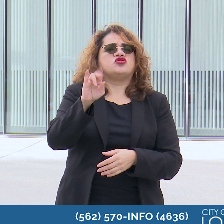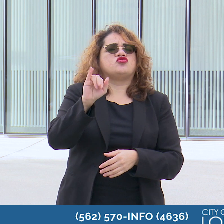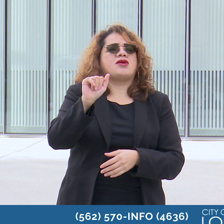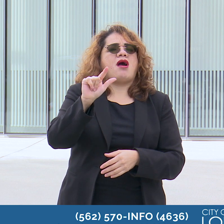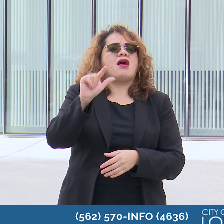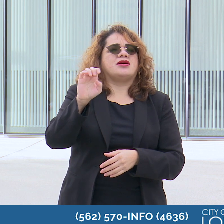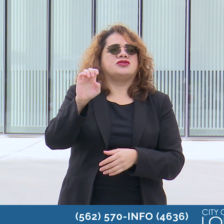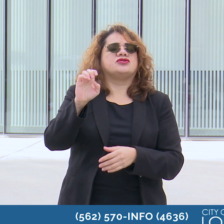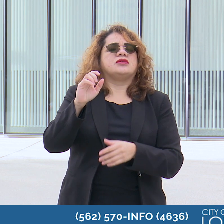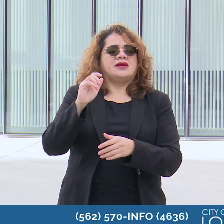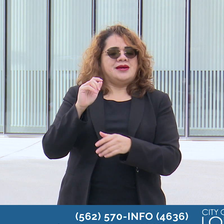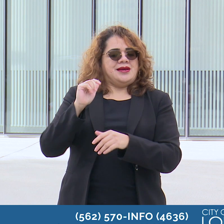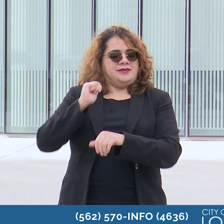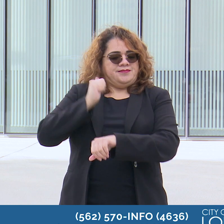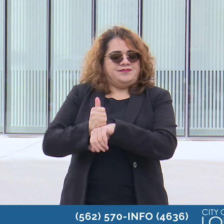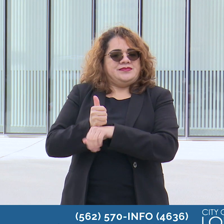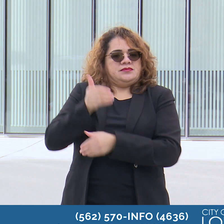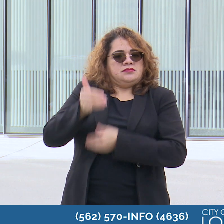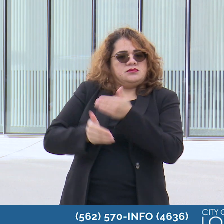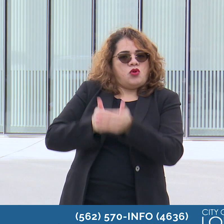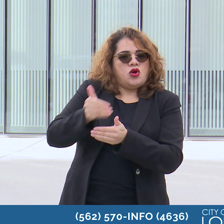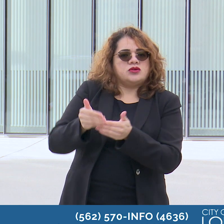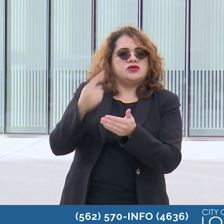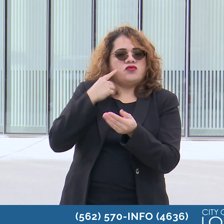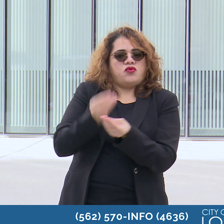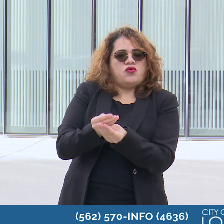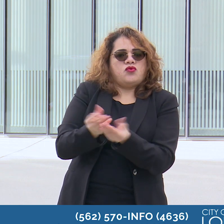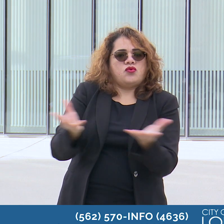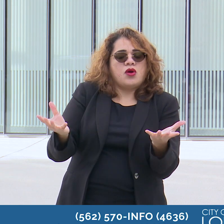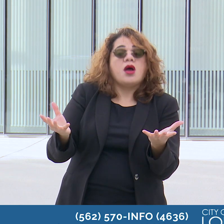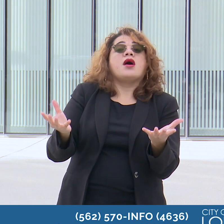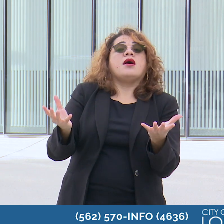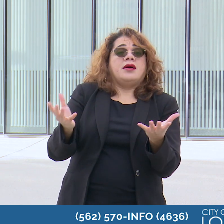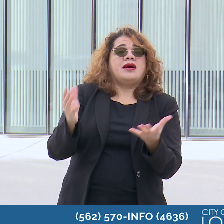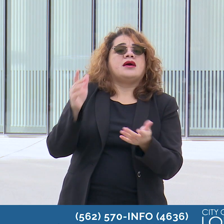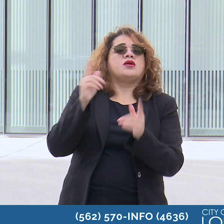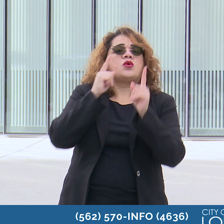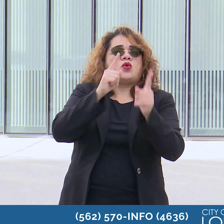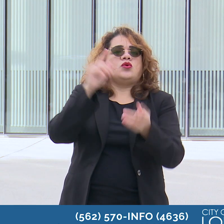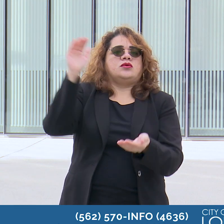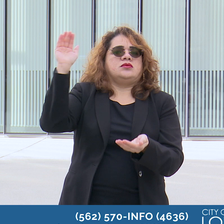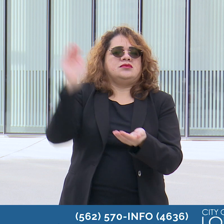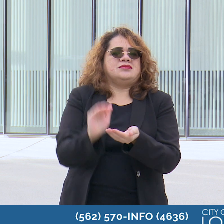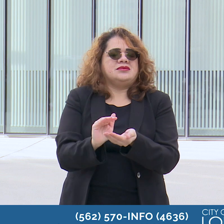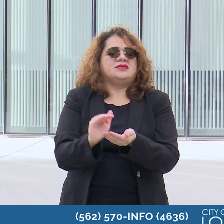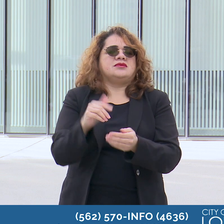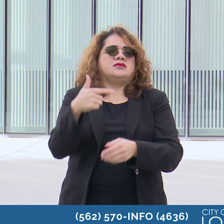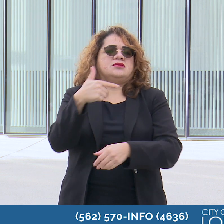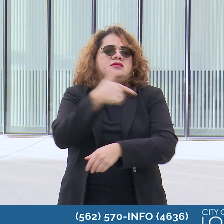protection to those at highest risk of death from COVID-19 as well as guarantee that medical